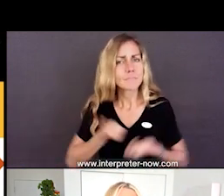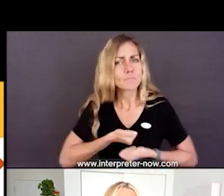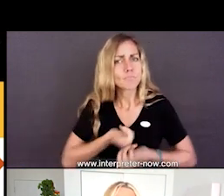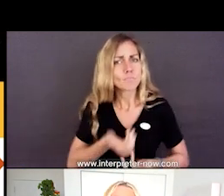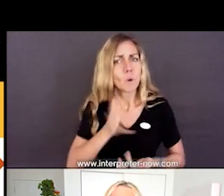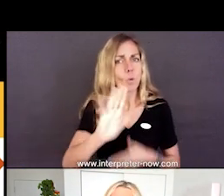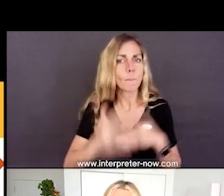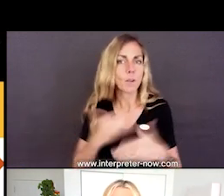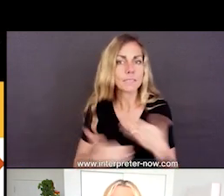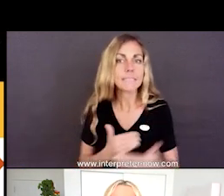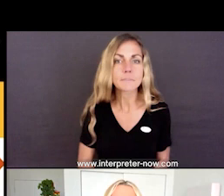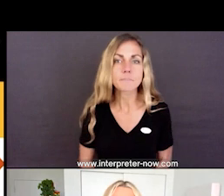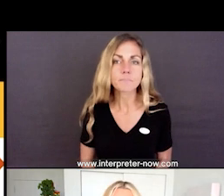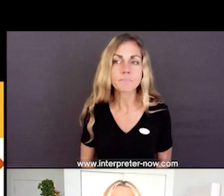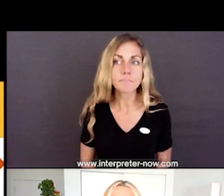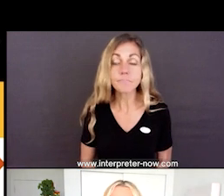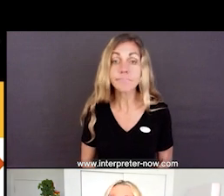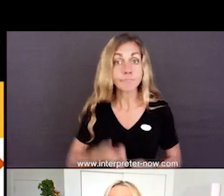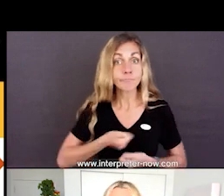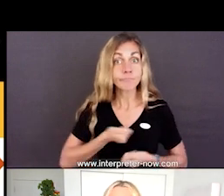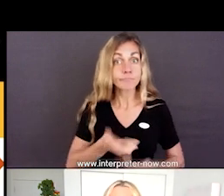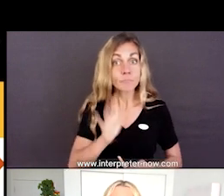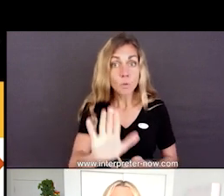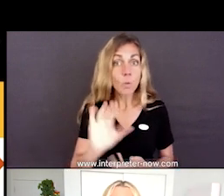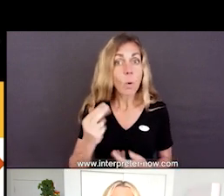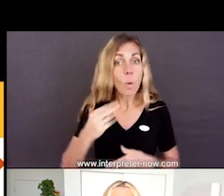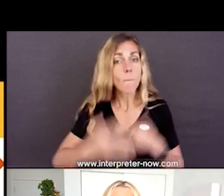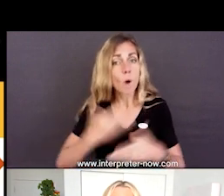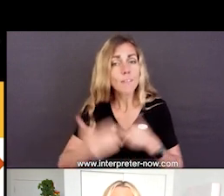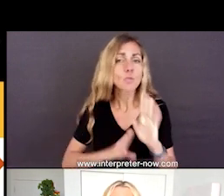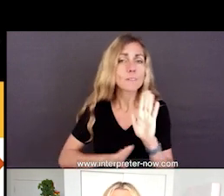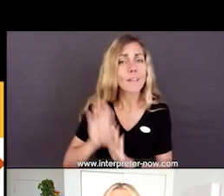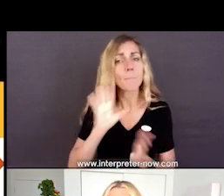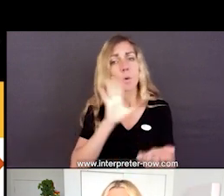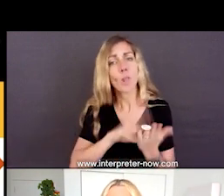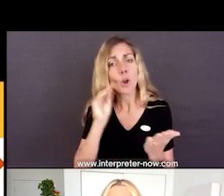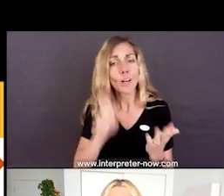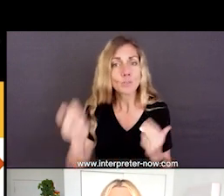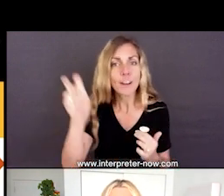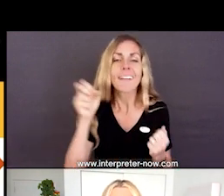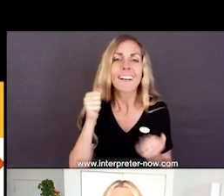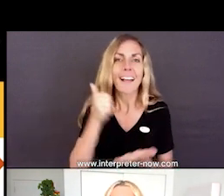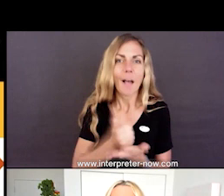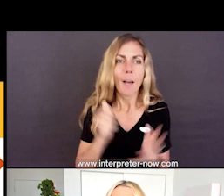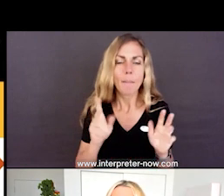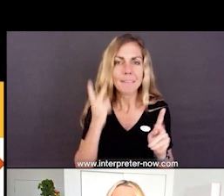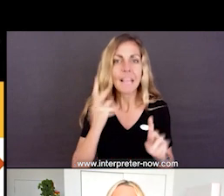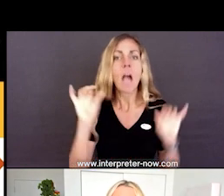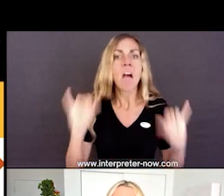Sharing your own process, your own development, your own learning journey, can help people see that it is that learning journey, that you're learning too.